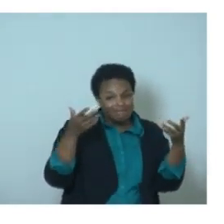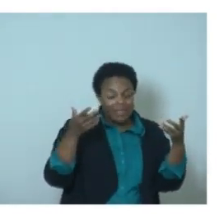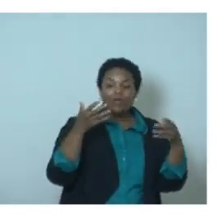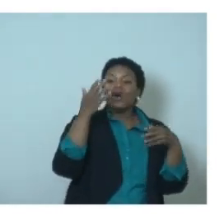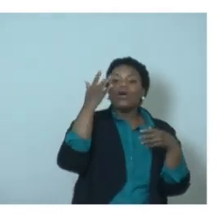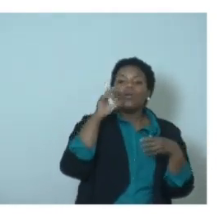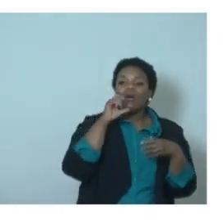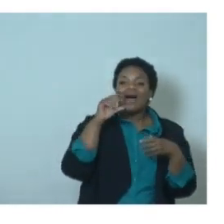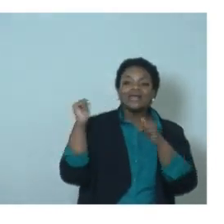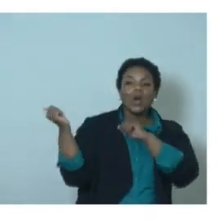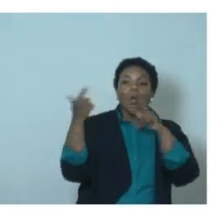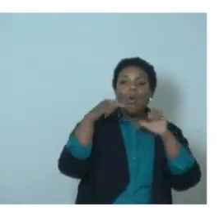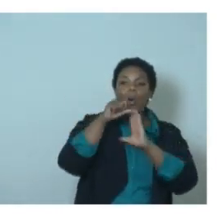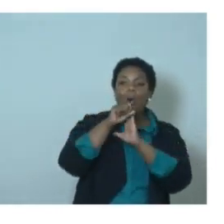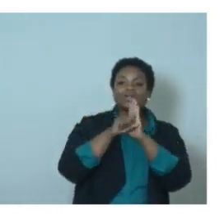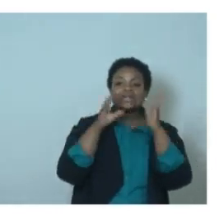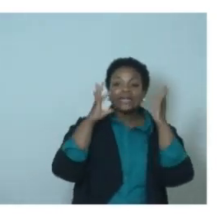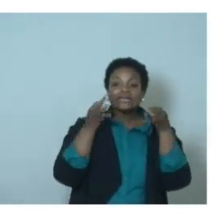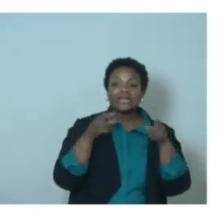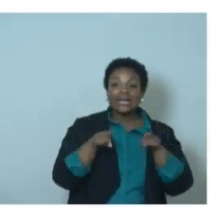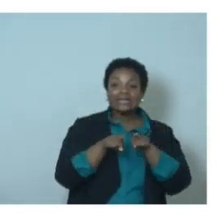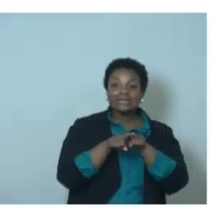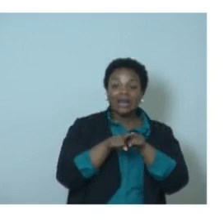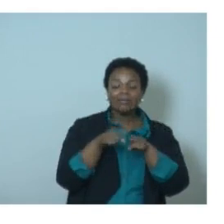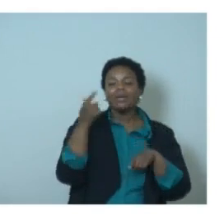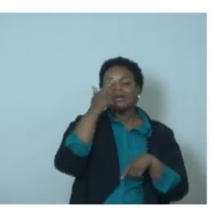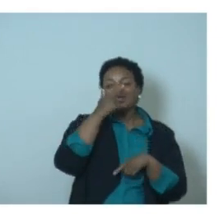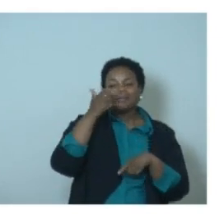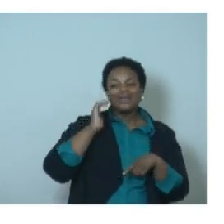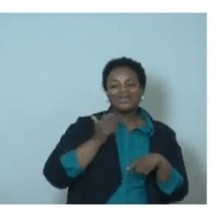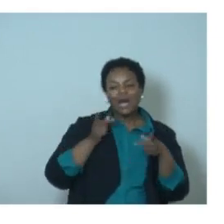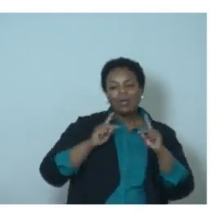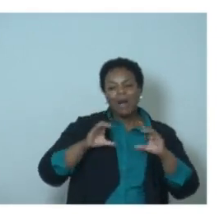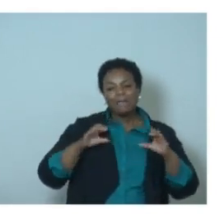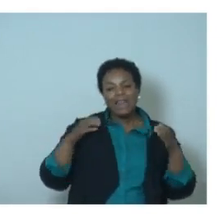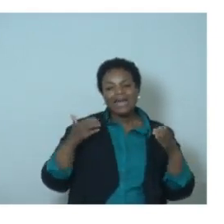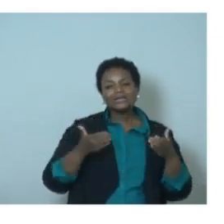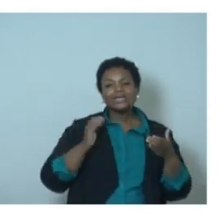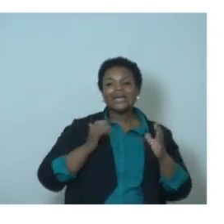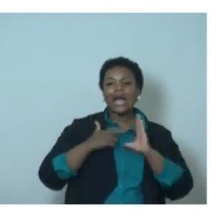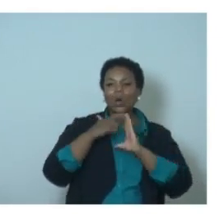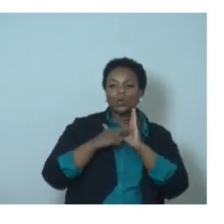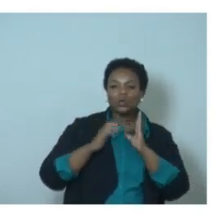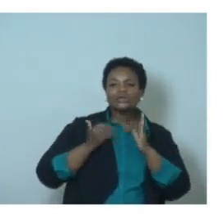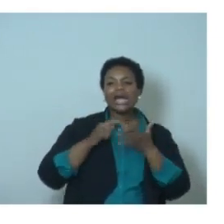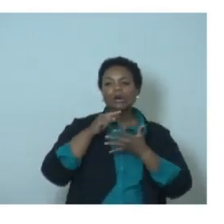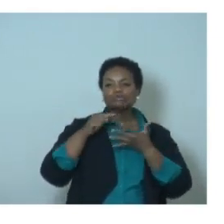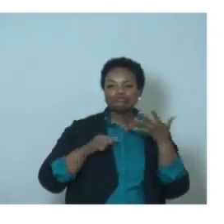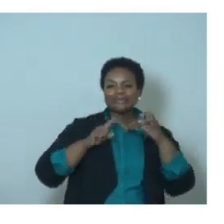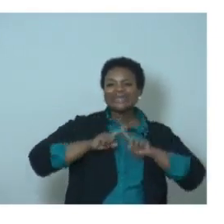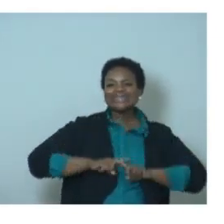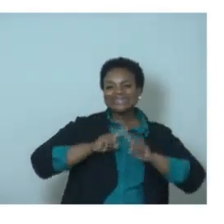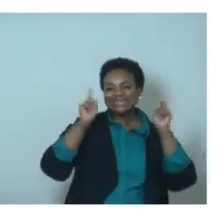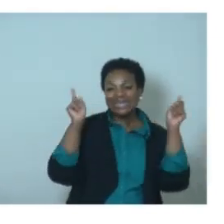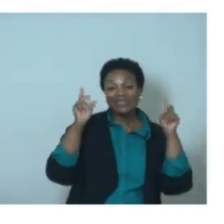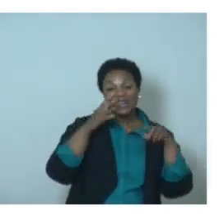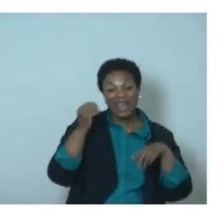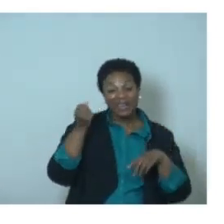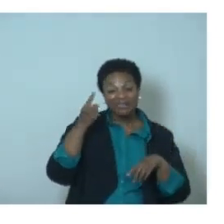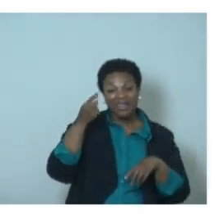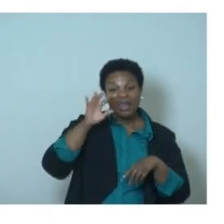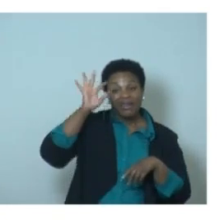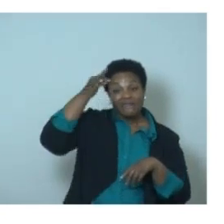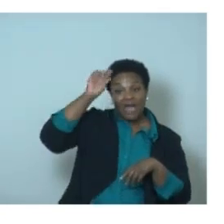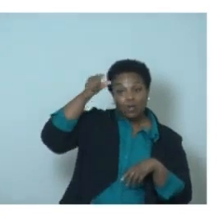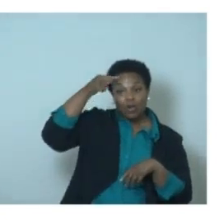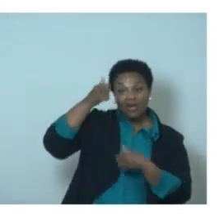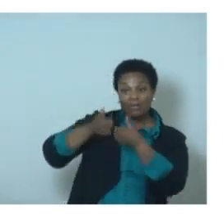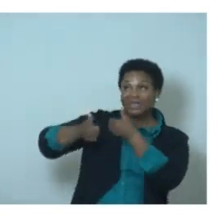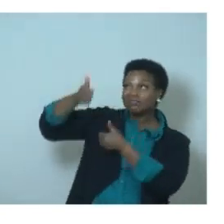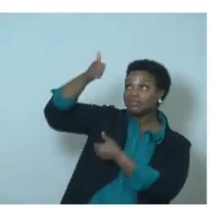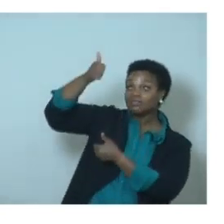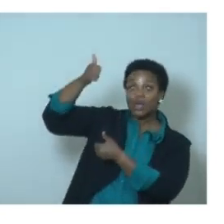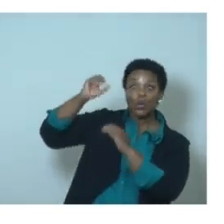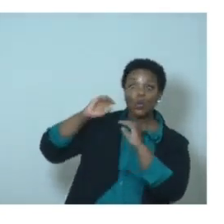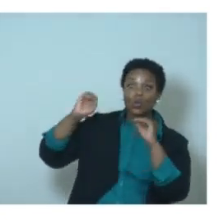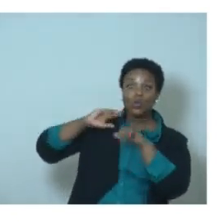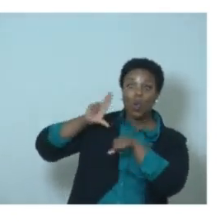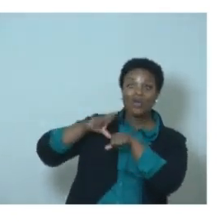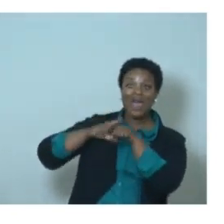WELL AND YOU MAKE DECISIONS, WHY AREN’T THE STATES IN UNIVERSAL POSITIONS ARE POPULATIONS ARE DIFFERENT OUR HEALTH CARE CAPACITY IS DIFFERENT AND THE REALITY IS THE FEDERAL